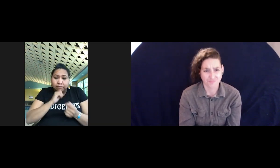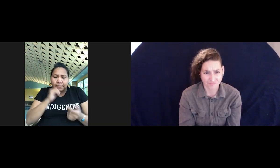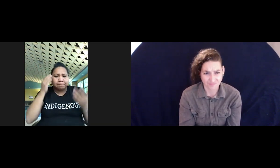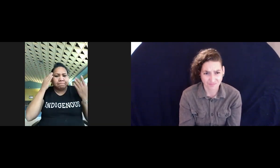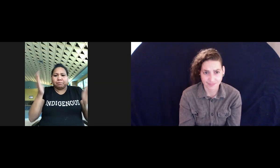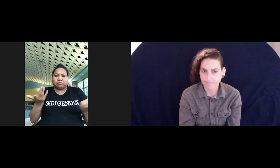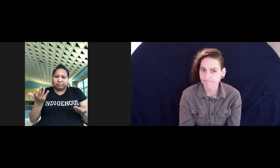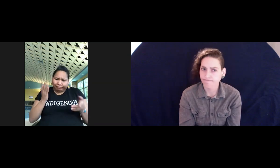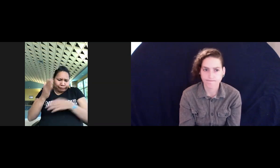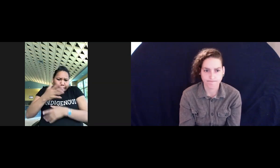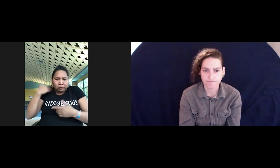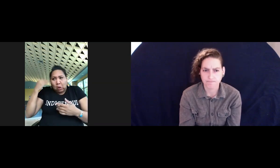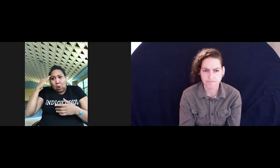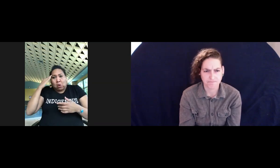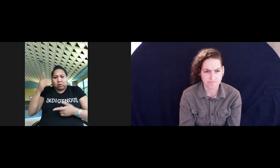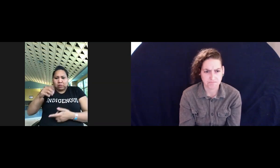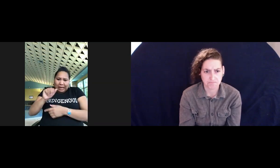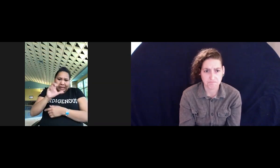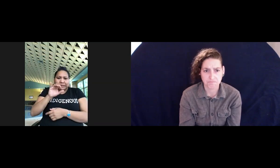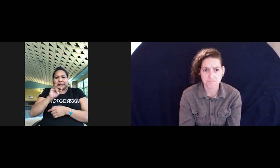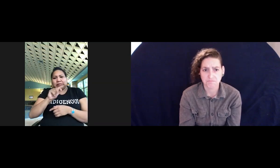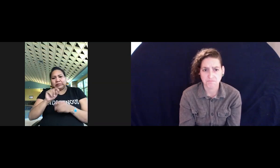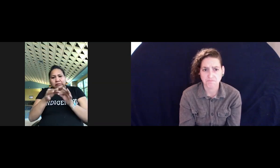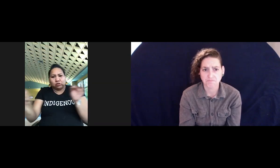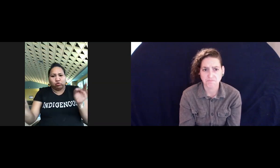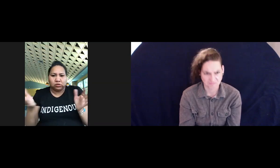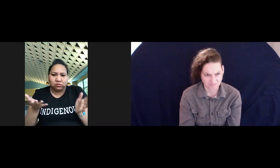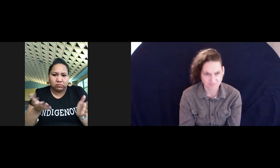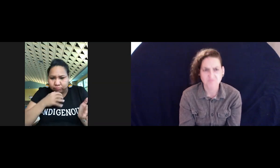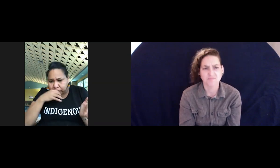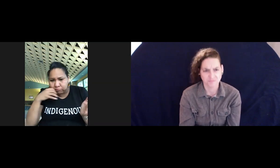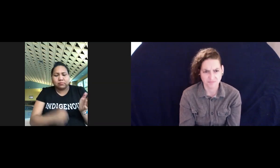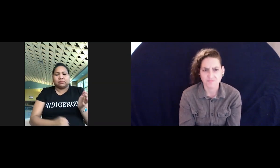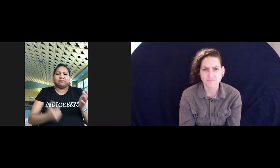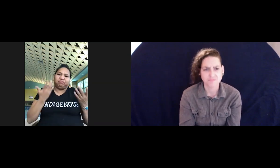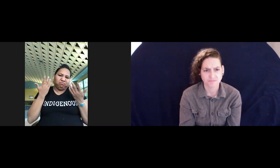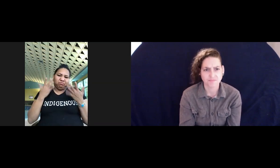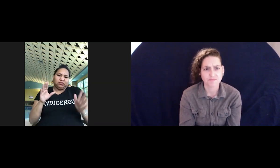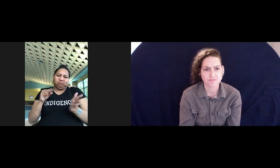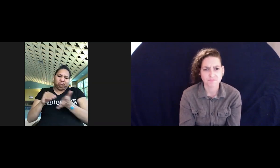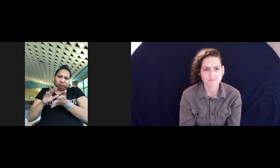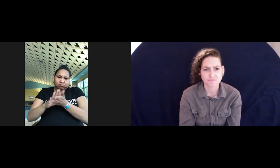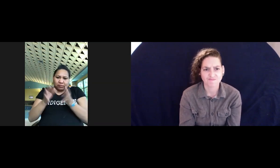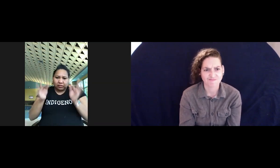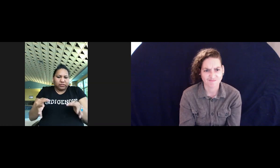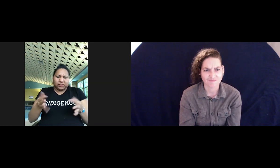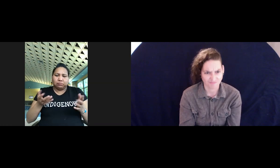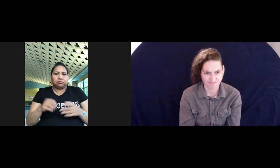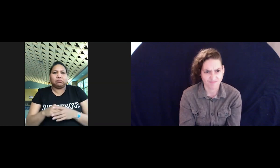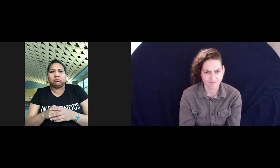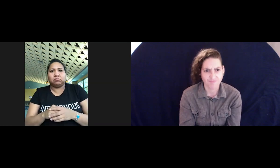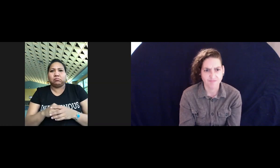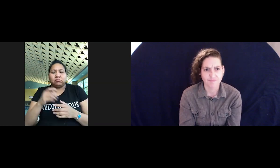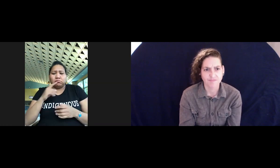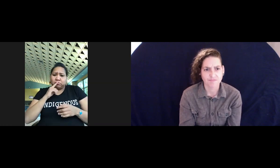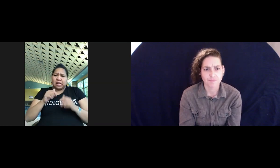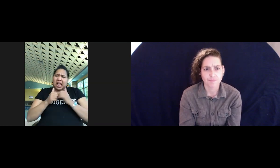I don't know exactly how old it is. It's an ancient language.